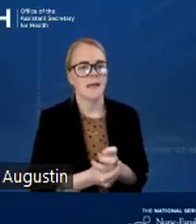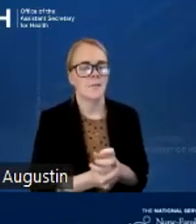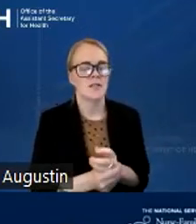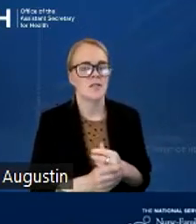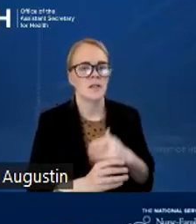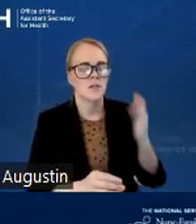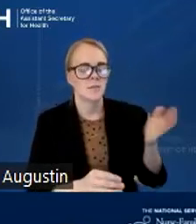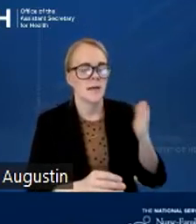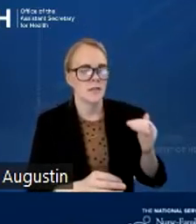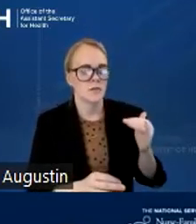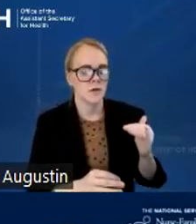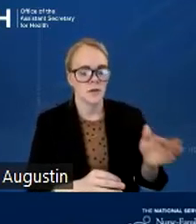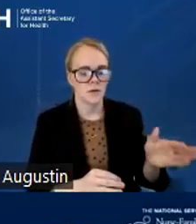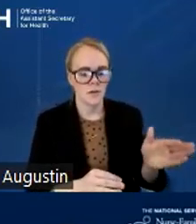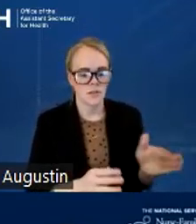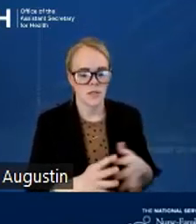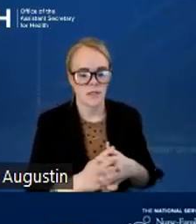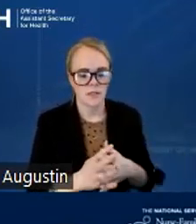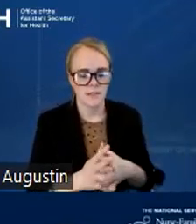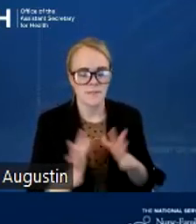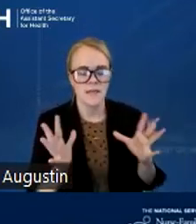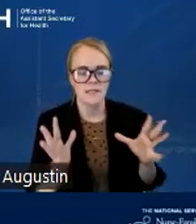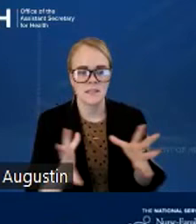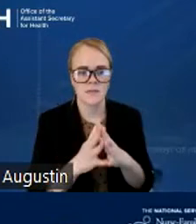I'm actually going to jump ahead to another question in our list because it